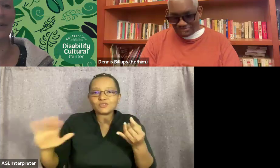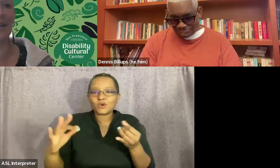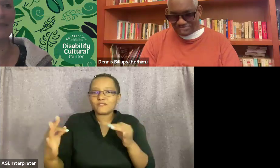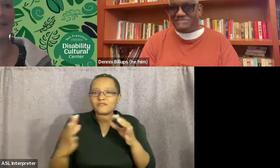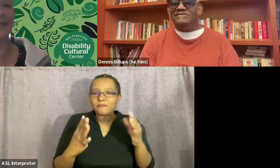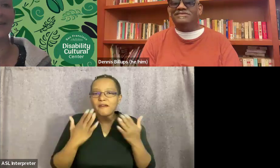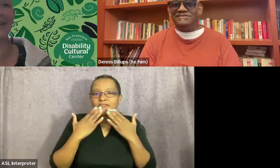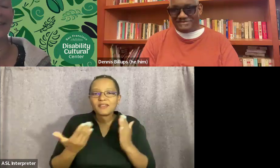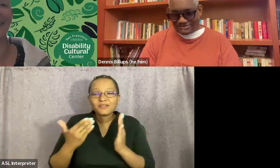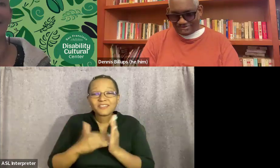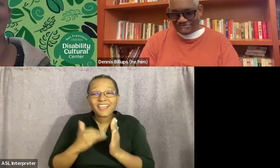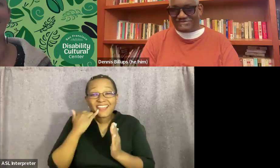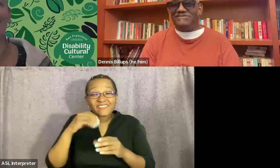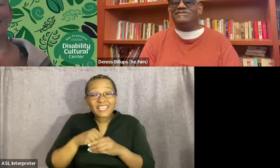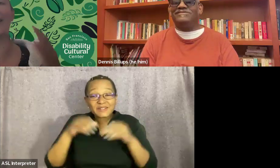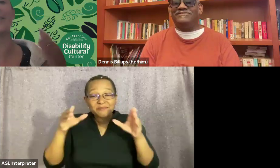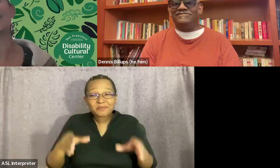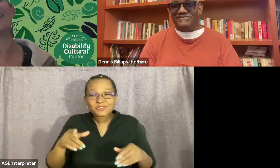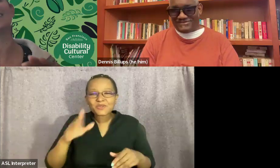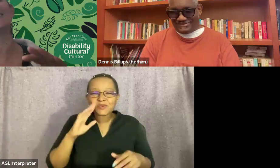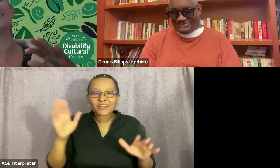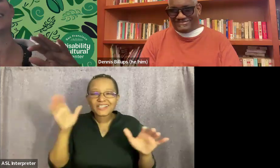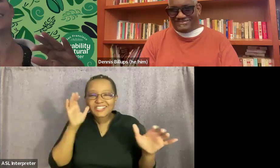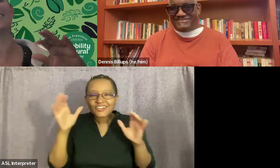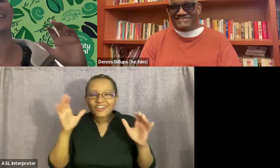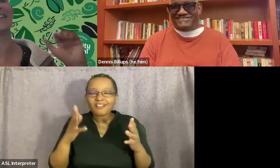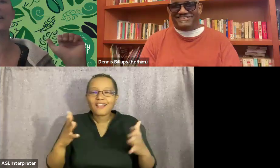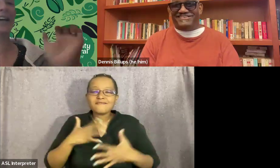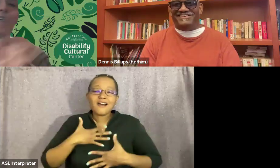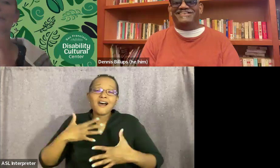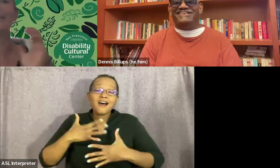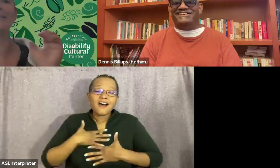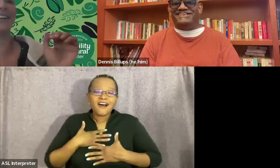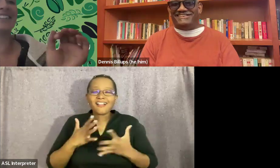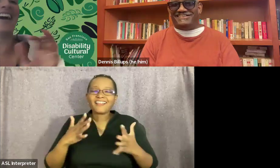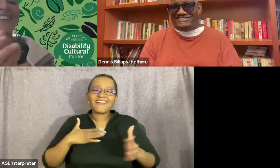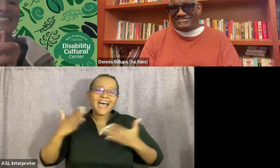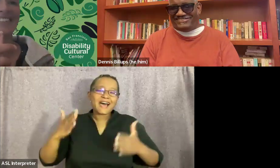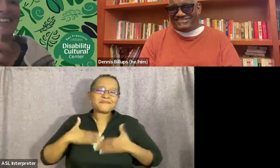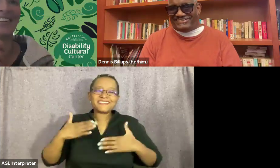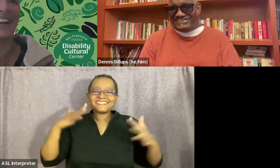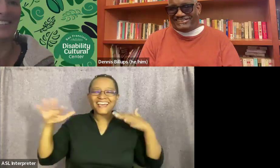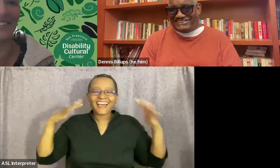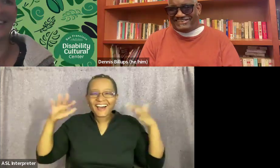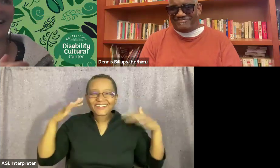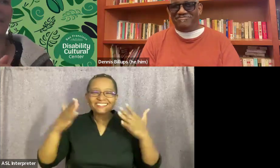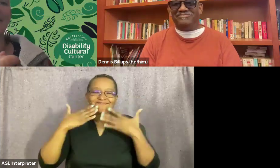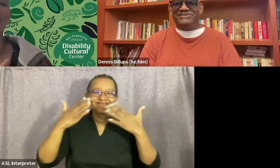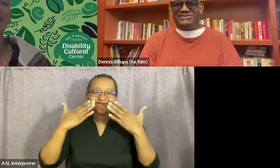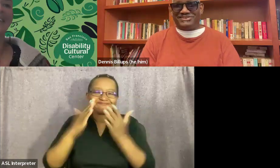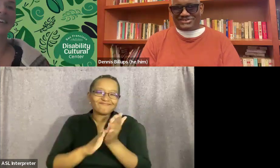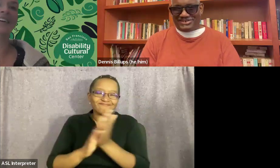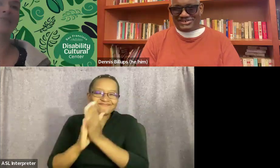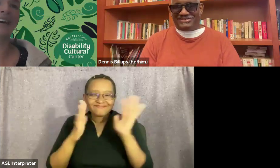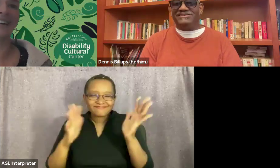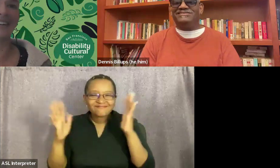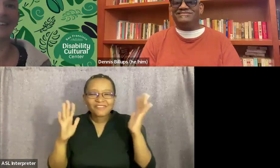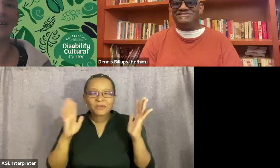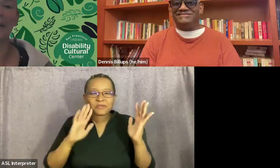we were in person you would hear a lot of sighs and happy sounds and gratitude and claps. So I